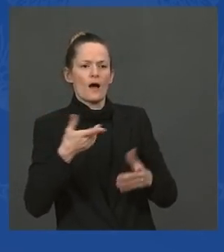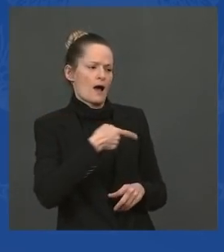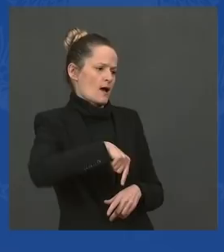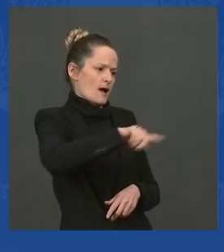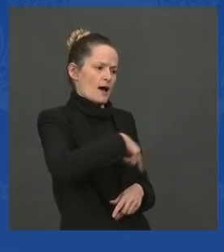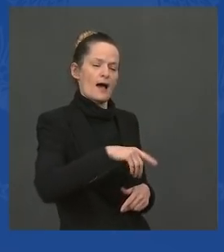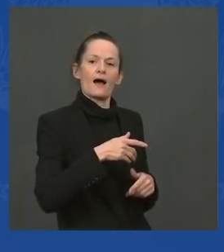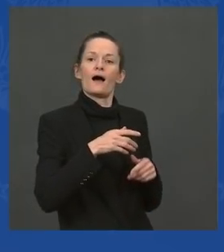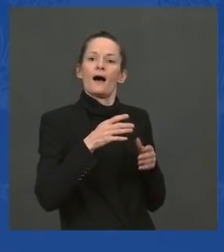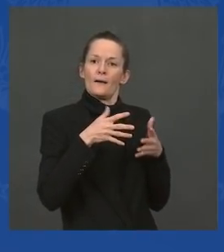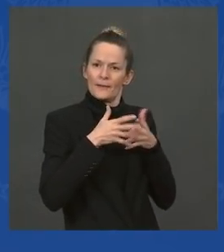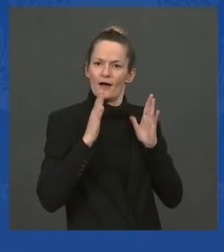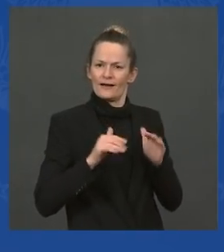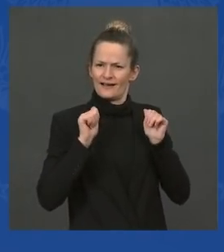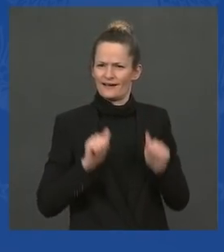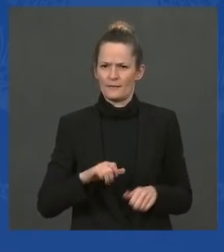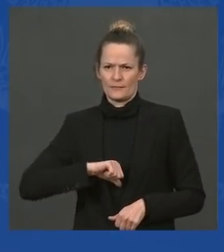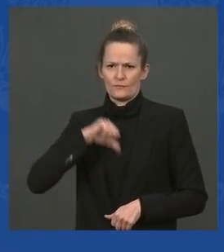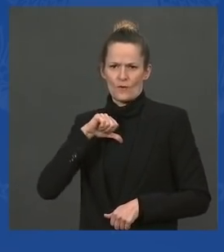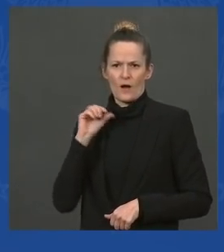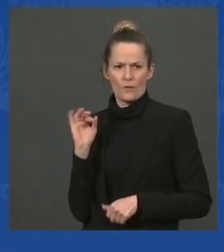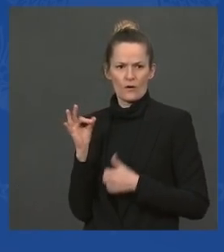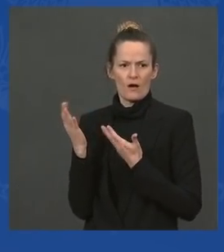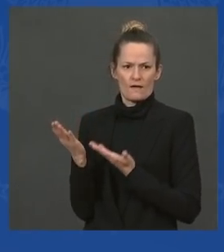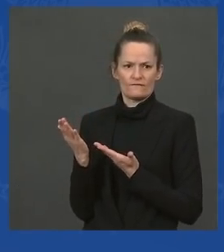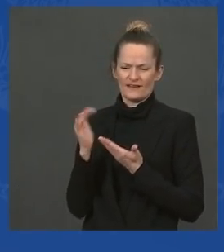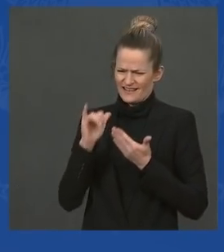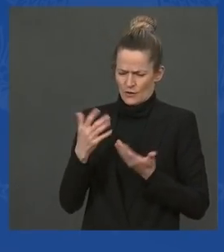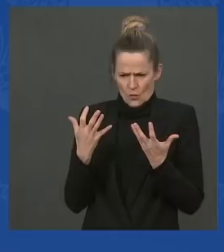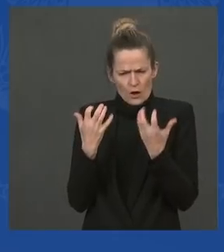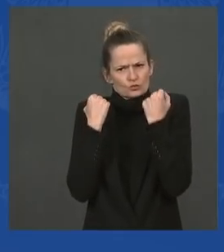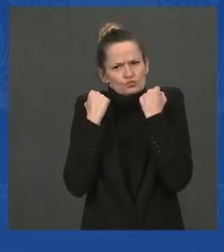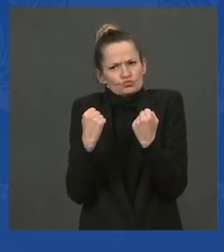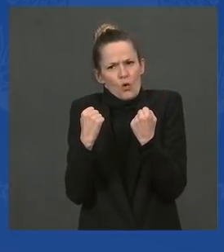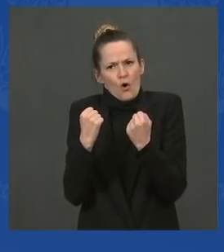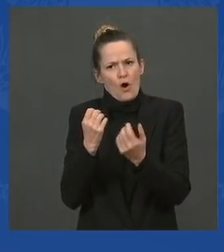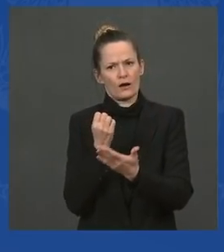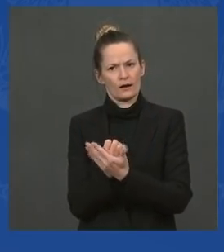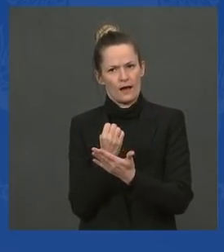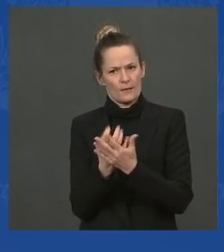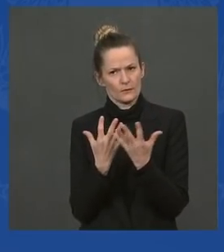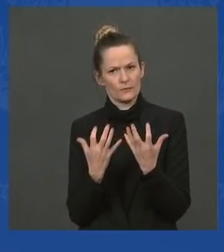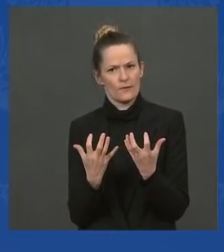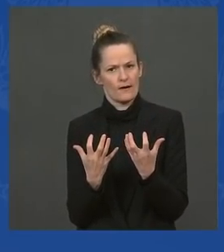We're experiencing the strongest economic recovery in the world. Even after accounting for inflation,